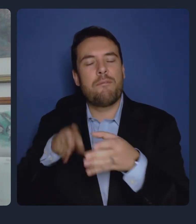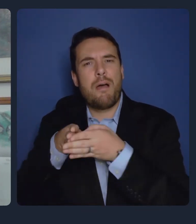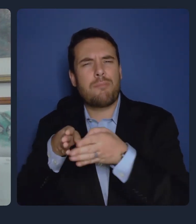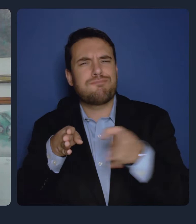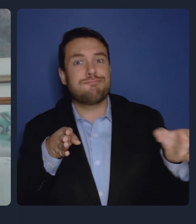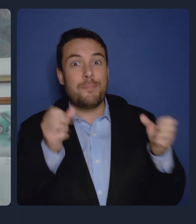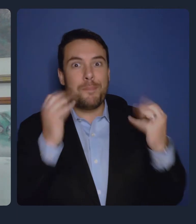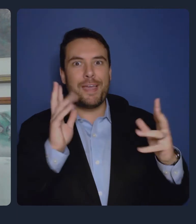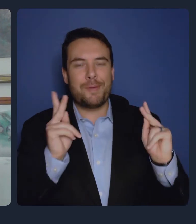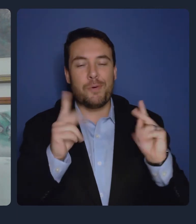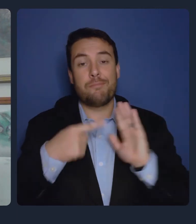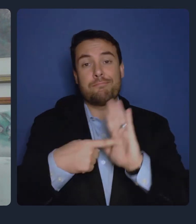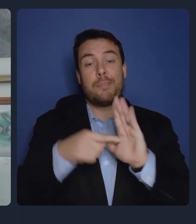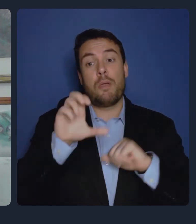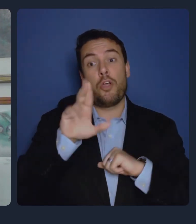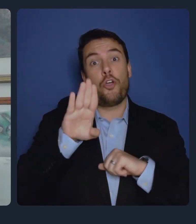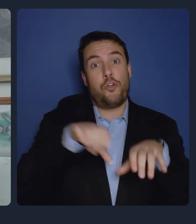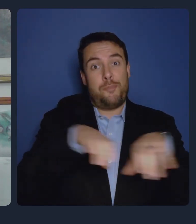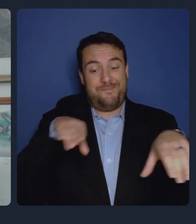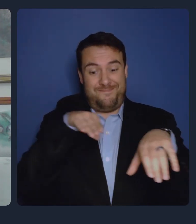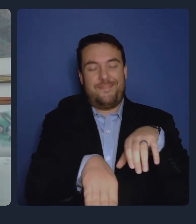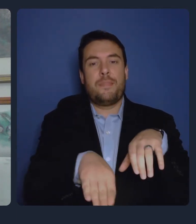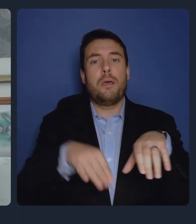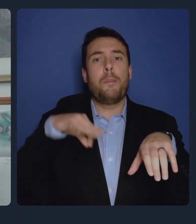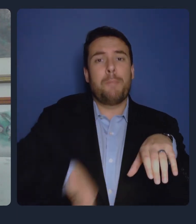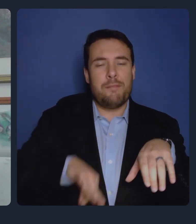Like, for instance, the curb cuts are beneficial for baby strollers